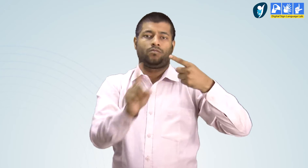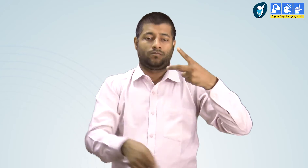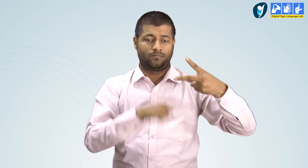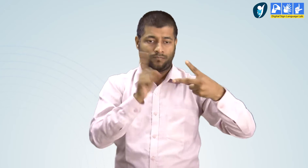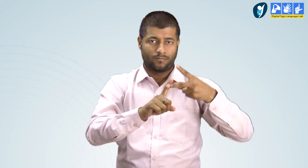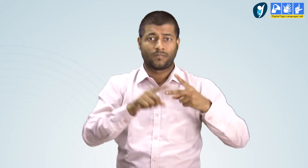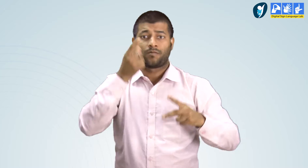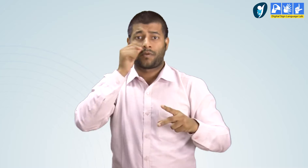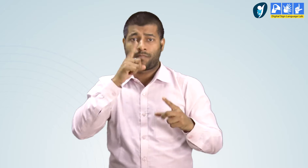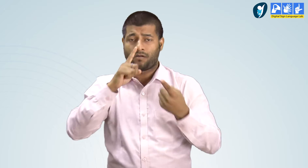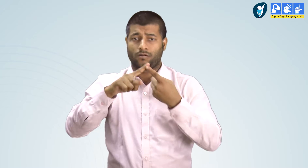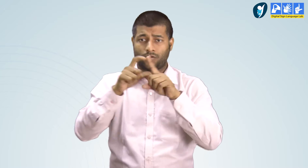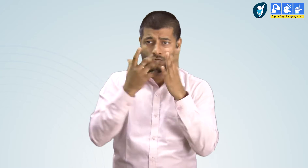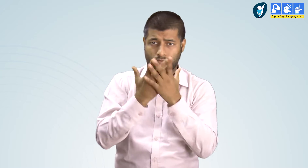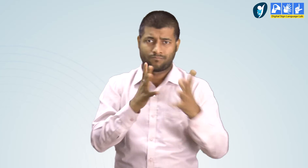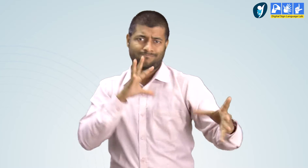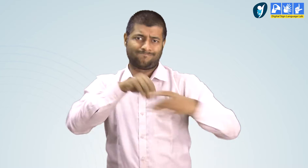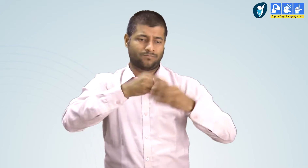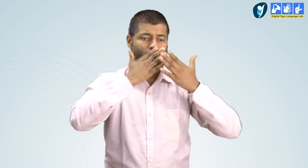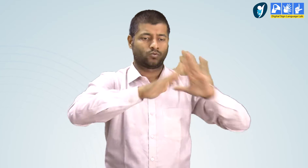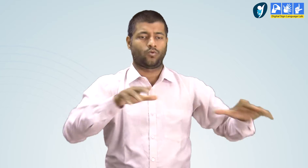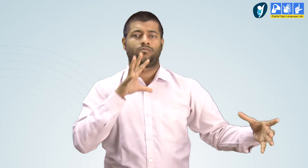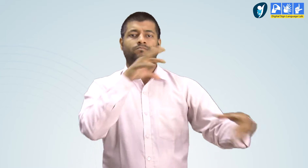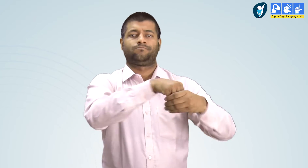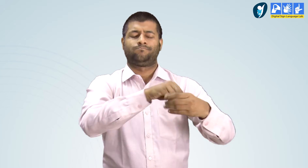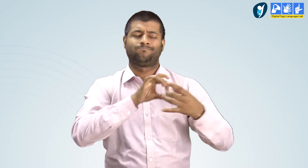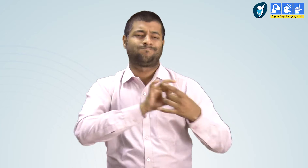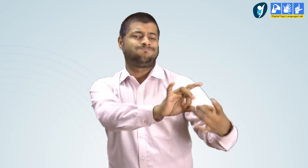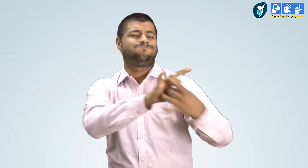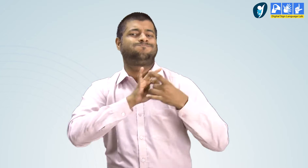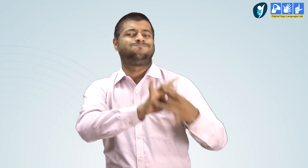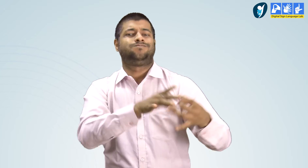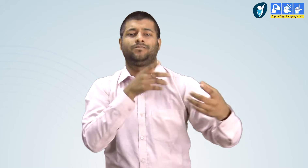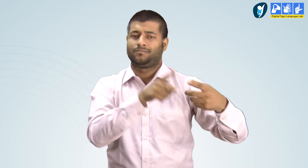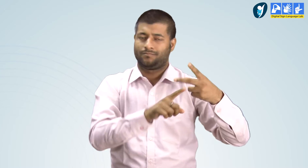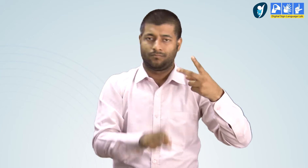Second:- Parents are involved in their education.